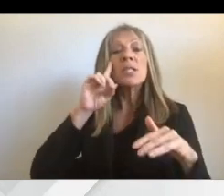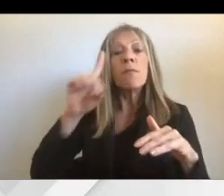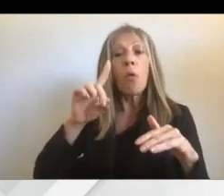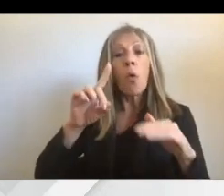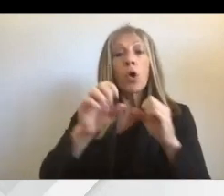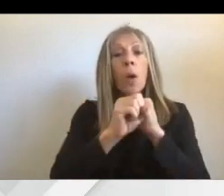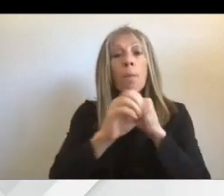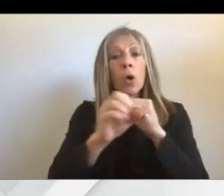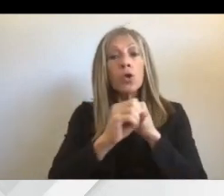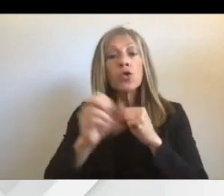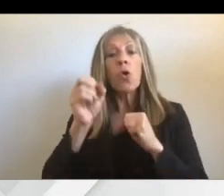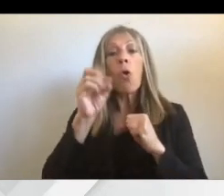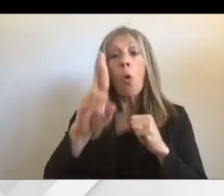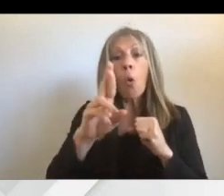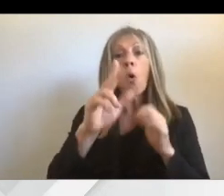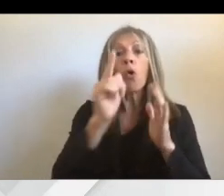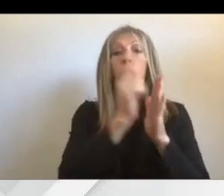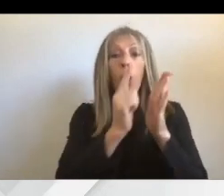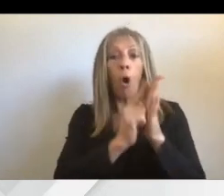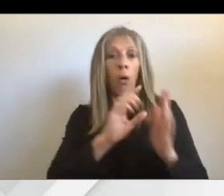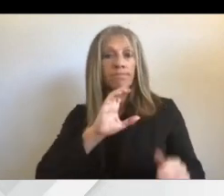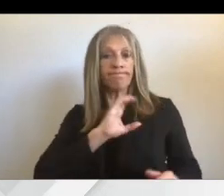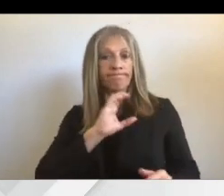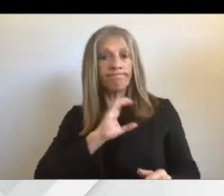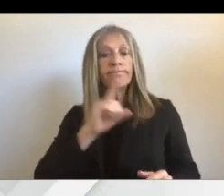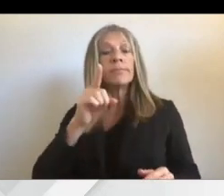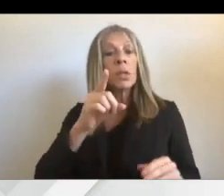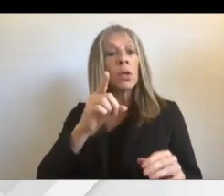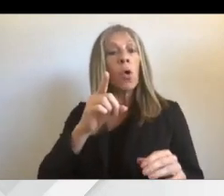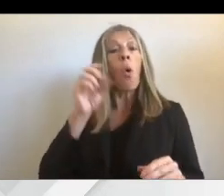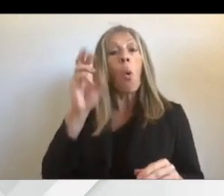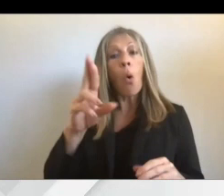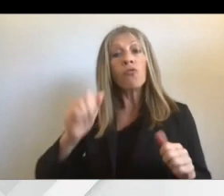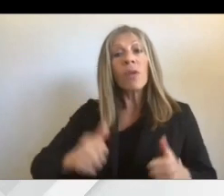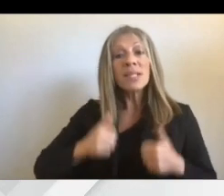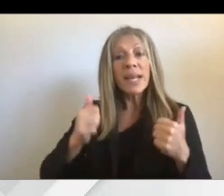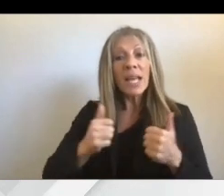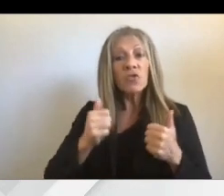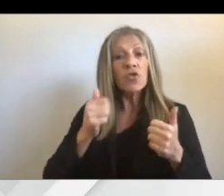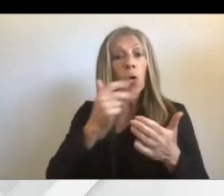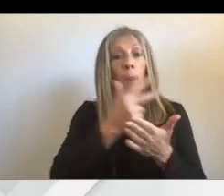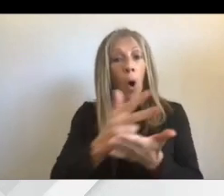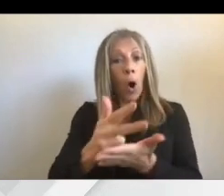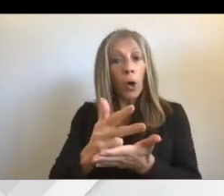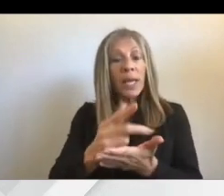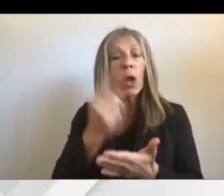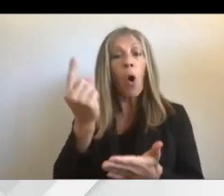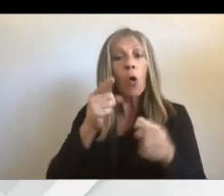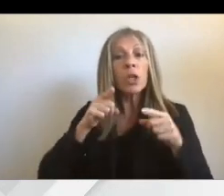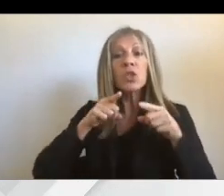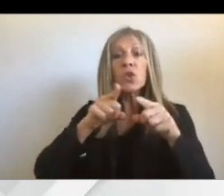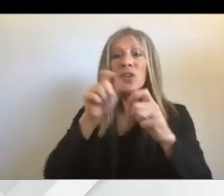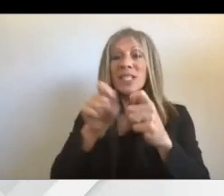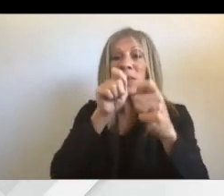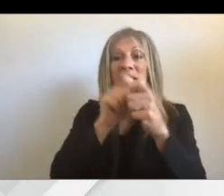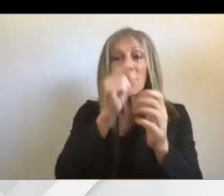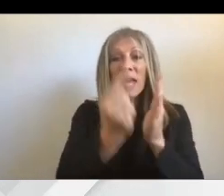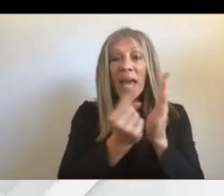enforcement vehicle use, or residential parking only during certain hours, are not exempt, and